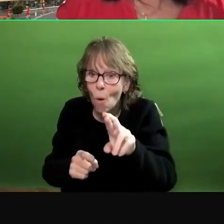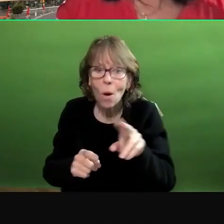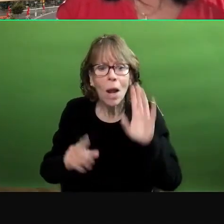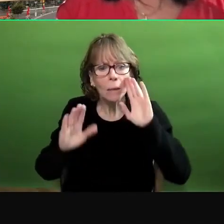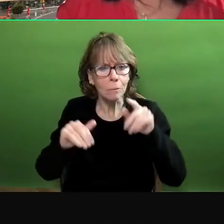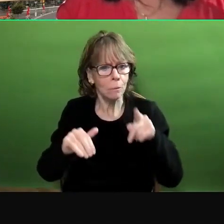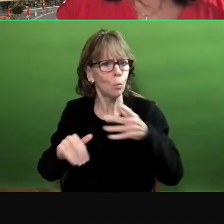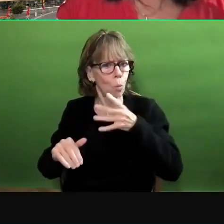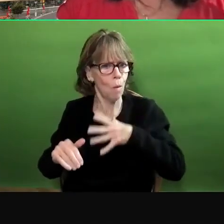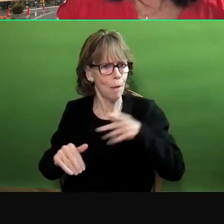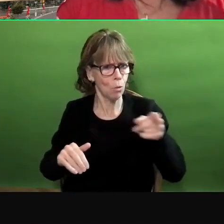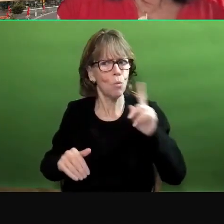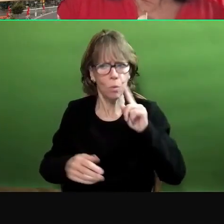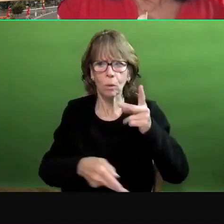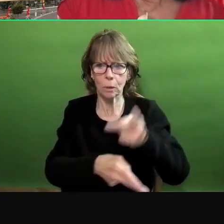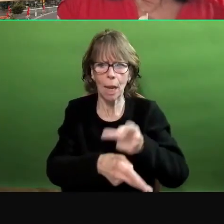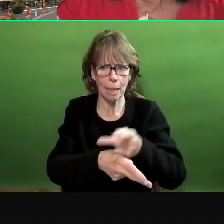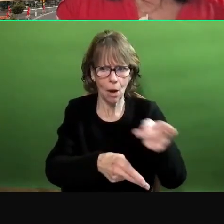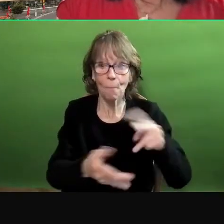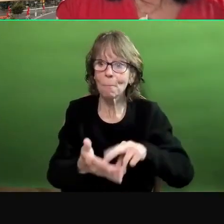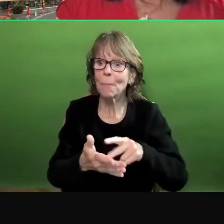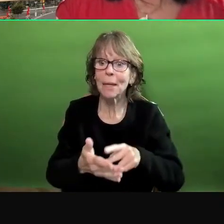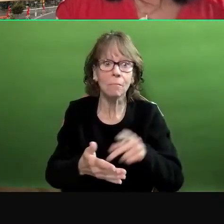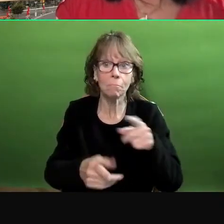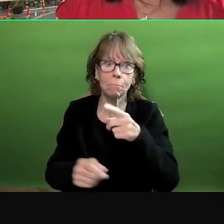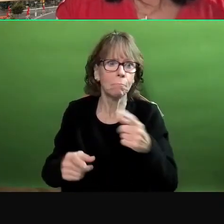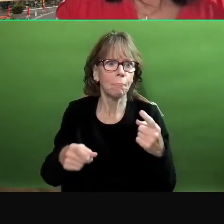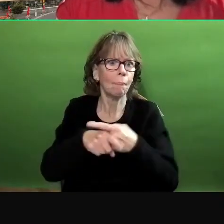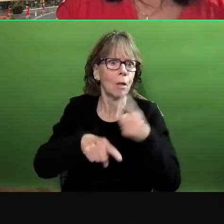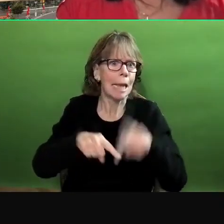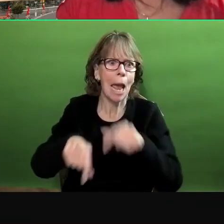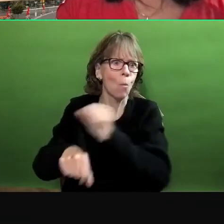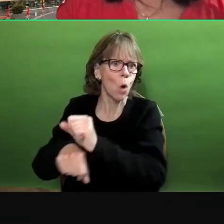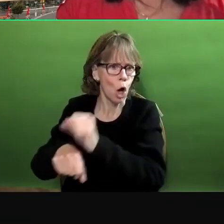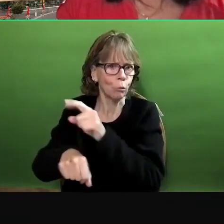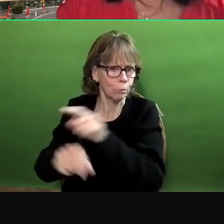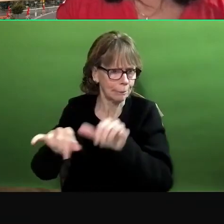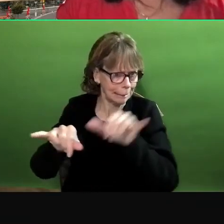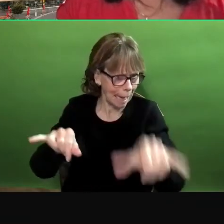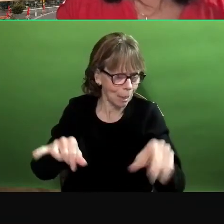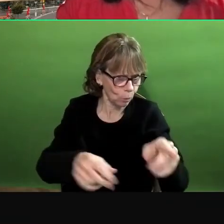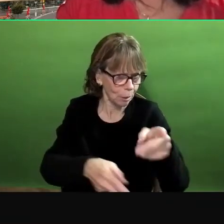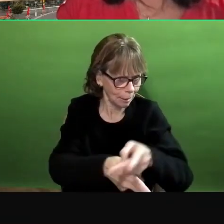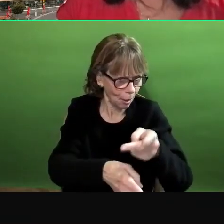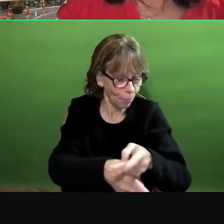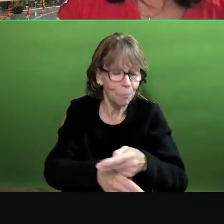workforce to do so. And so the Prime Minister of Japan created this massive